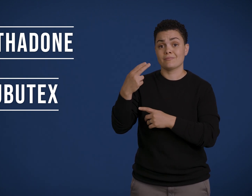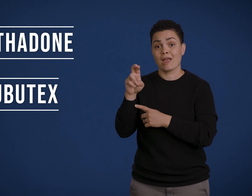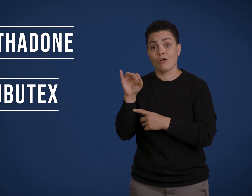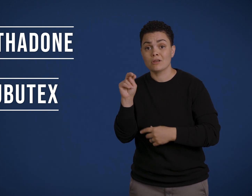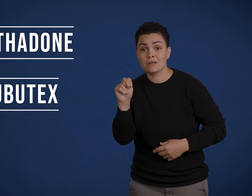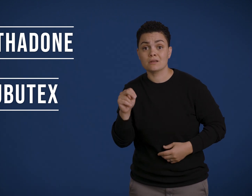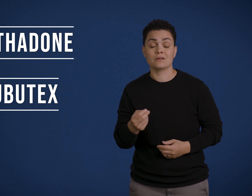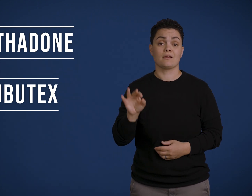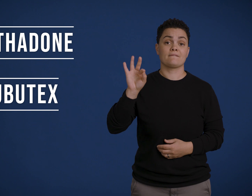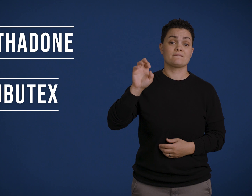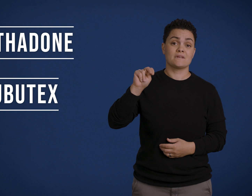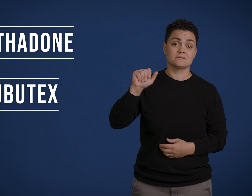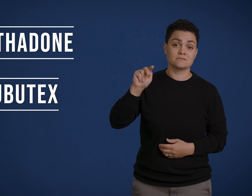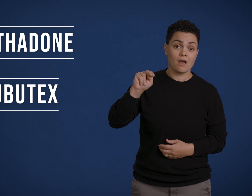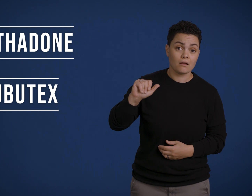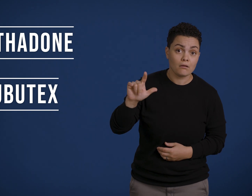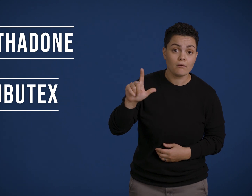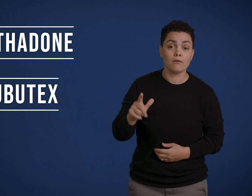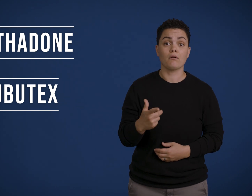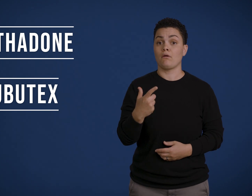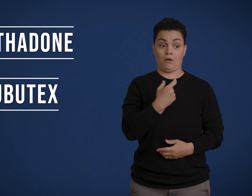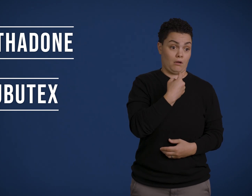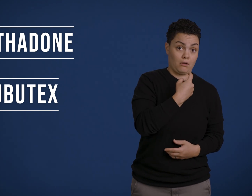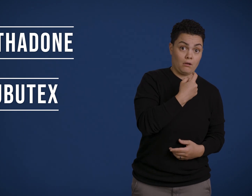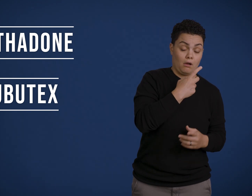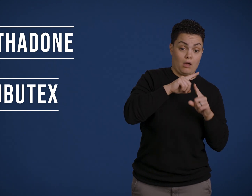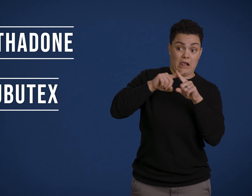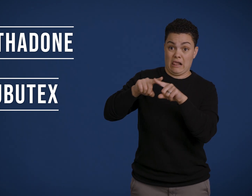such as heroin or fentanyl.